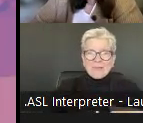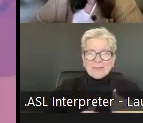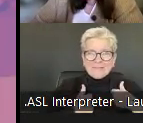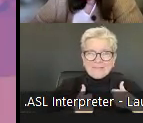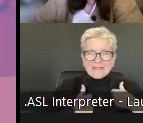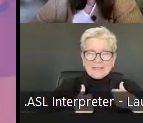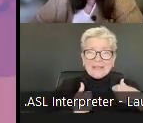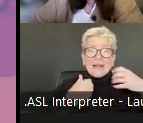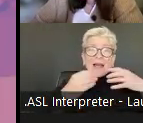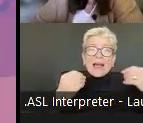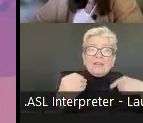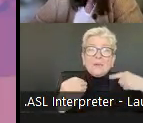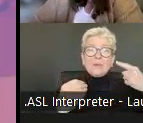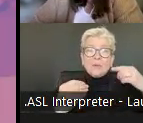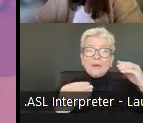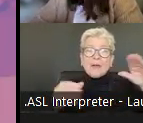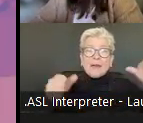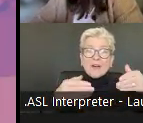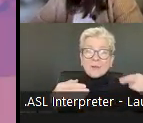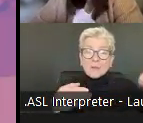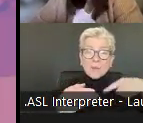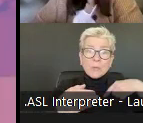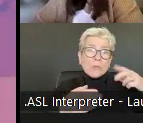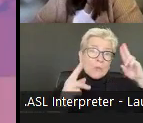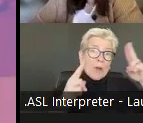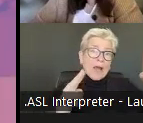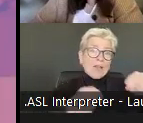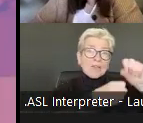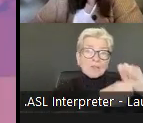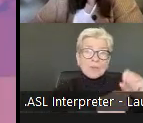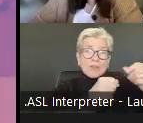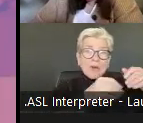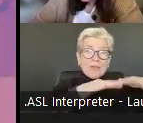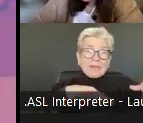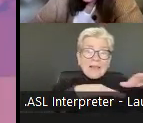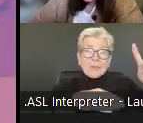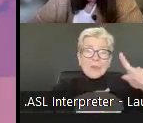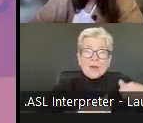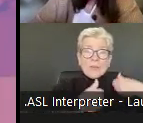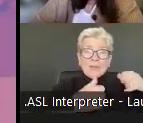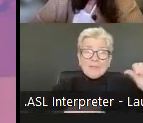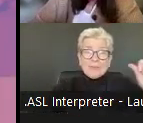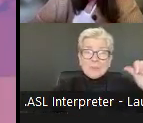and to invite you to also honor the traditional lands where you live as well. We have some links